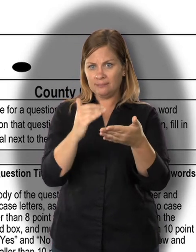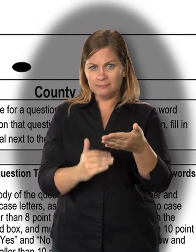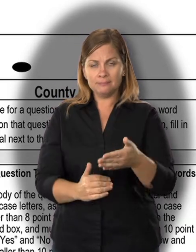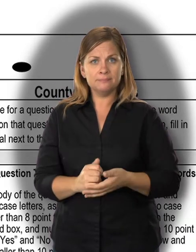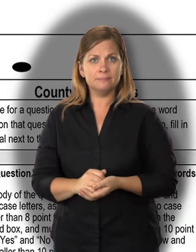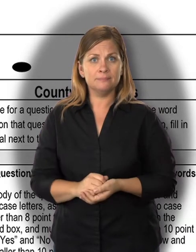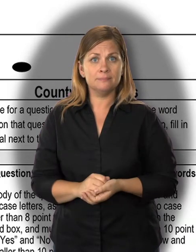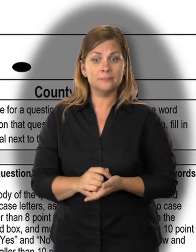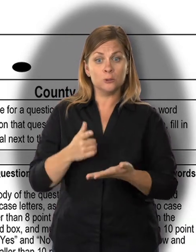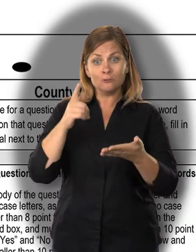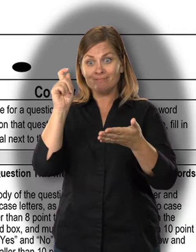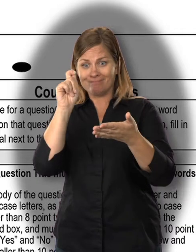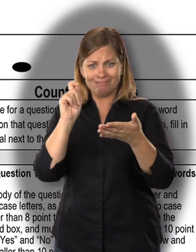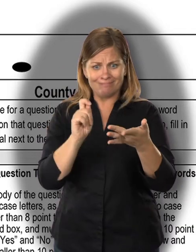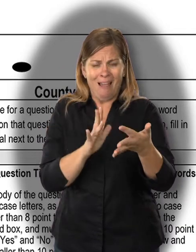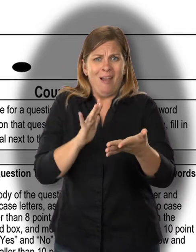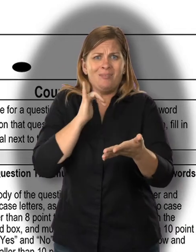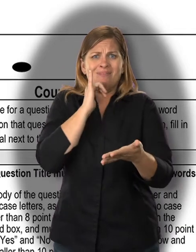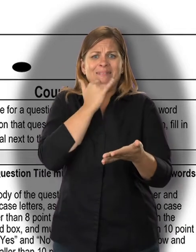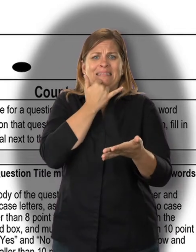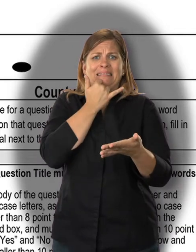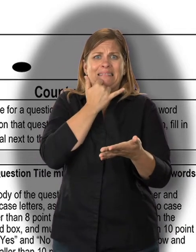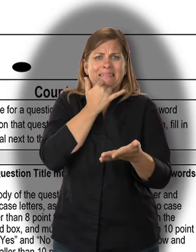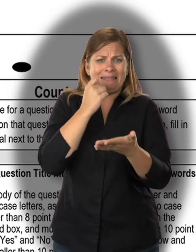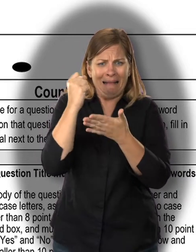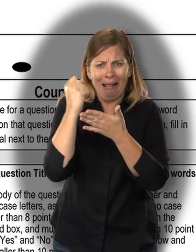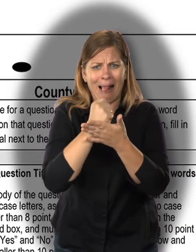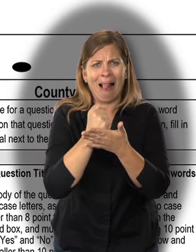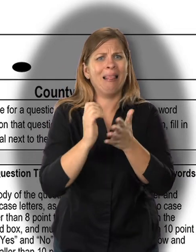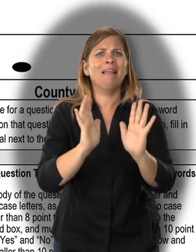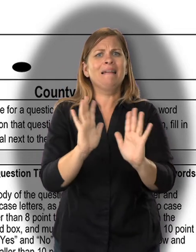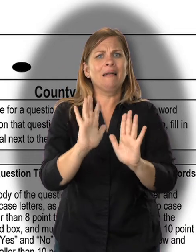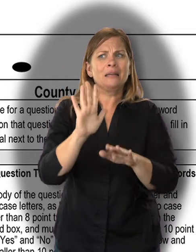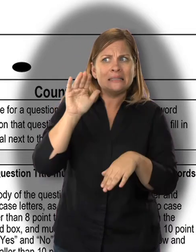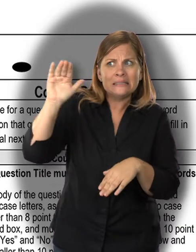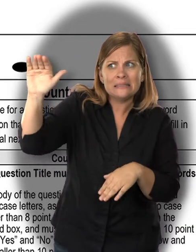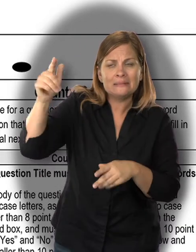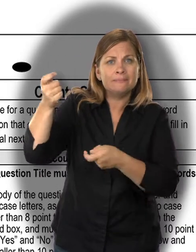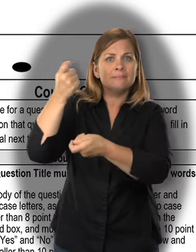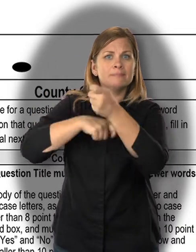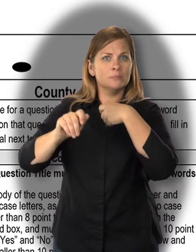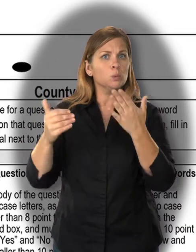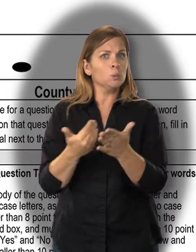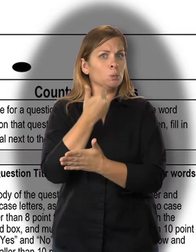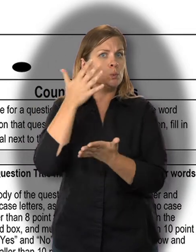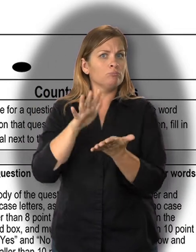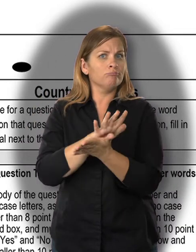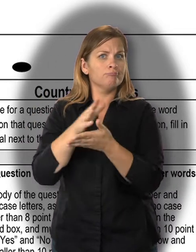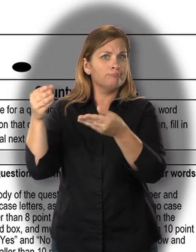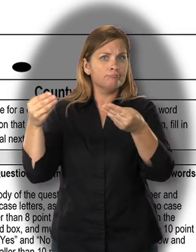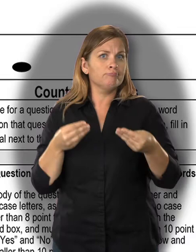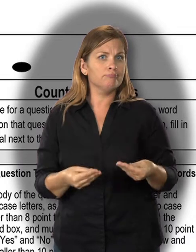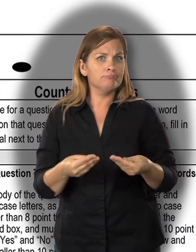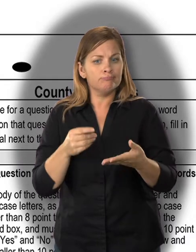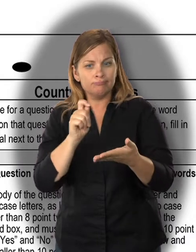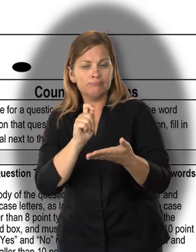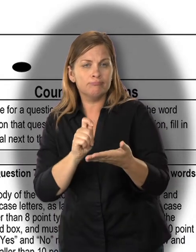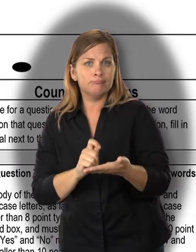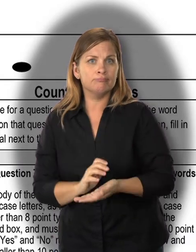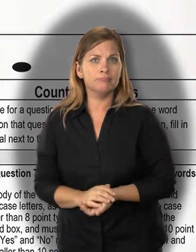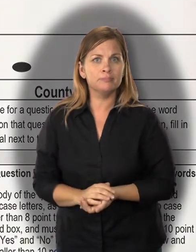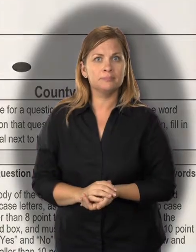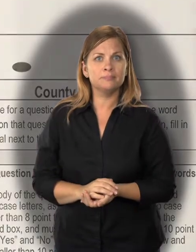Remember to vote for only one candidate per race unless the ballot asks you to choose more than one.